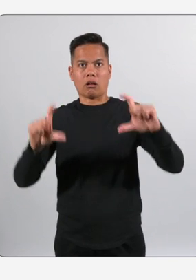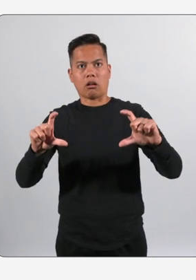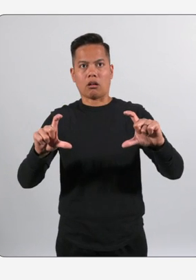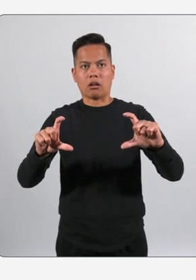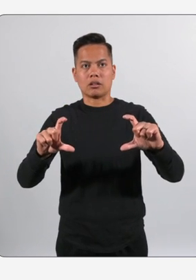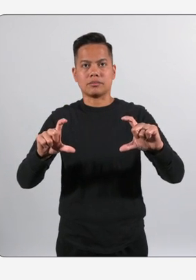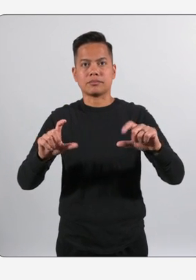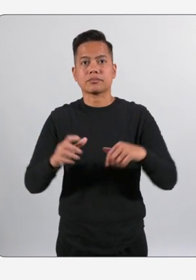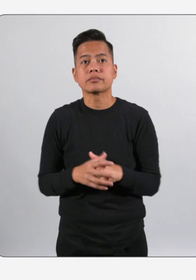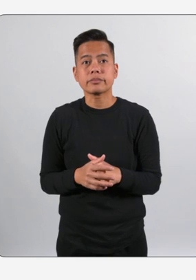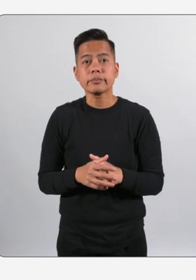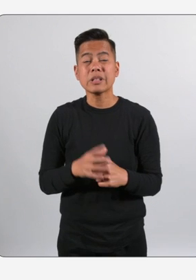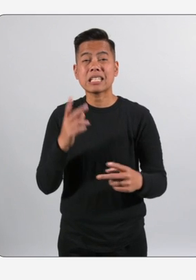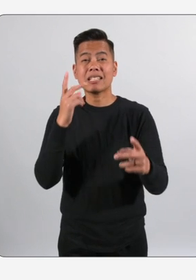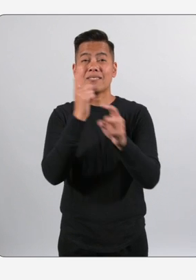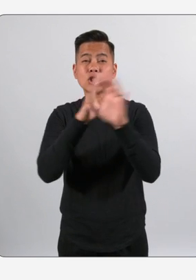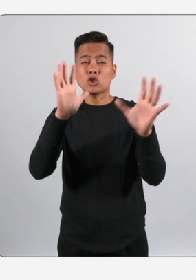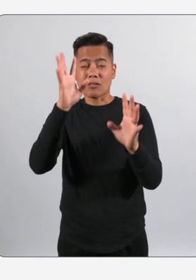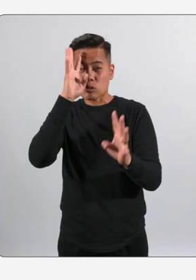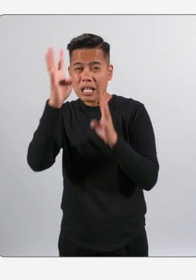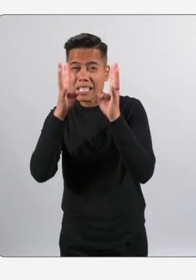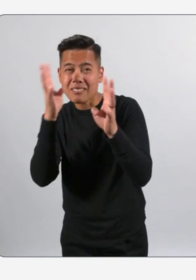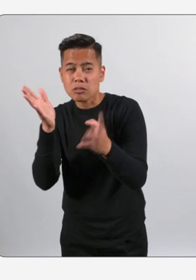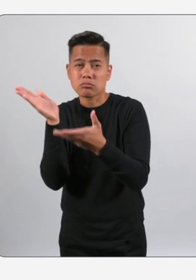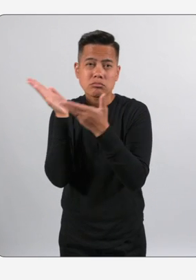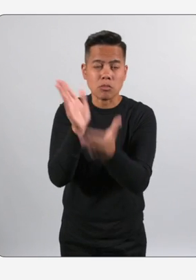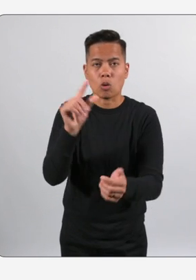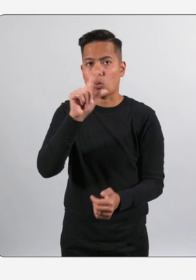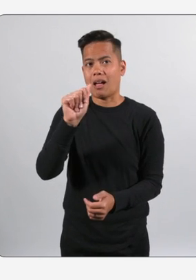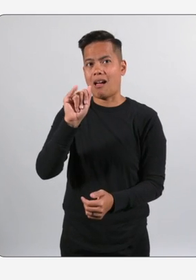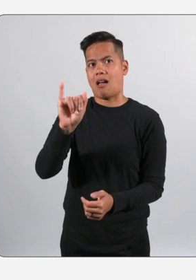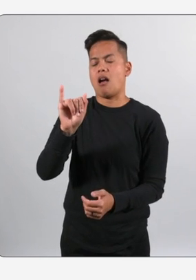brought to life by Google AI is becoming even more of a reality.